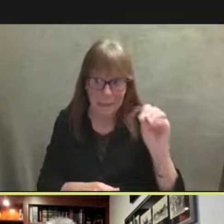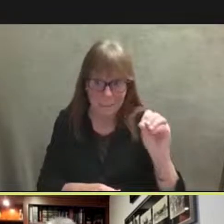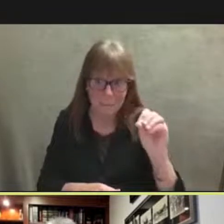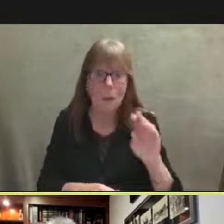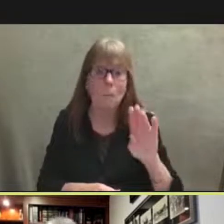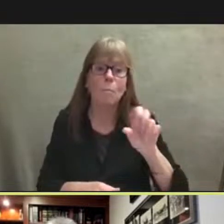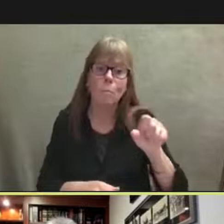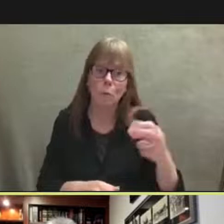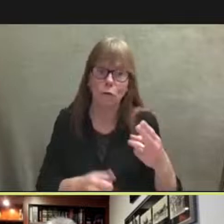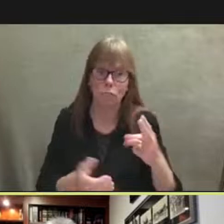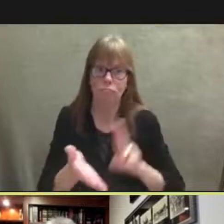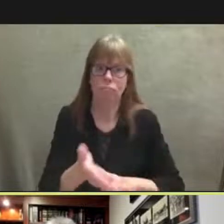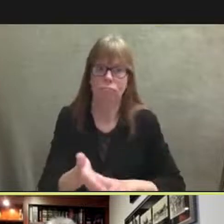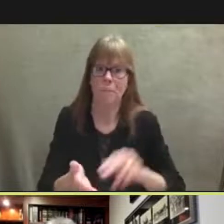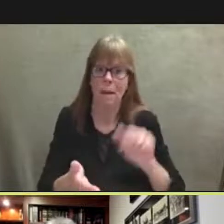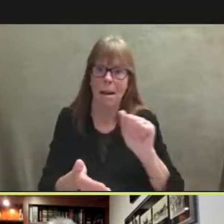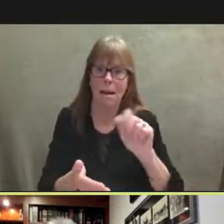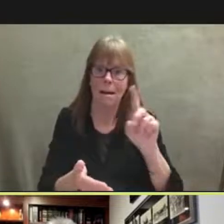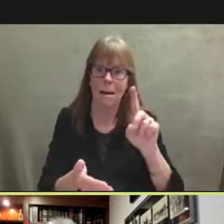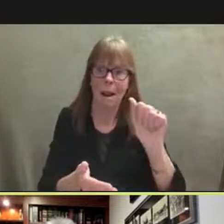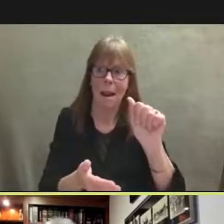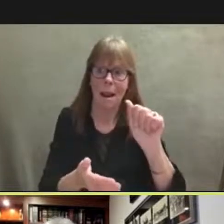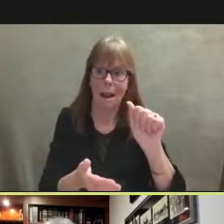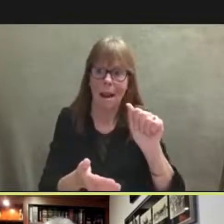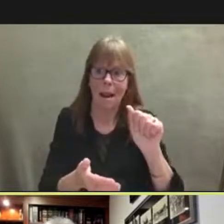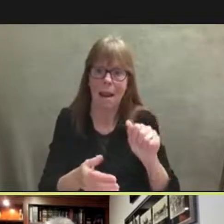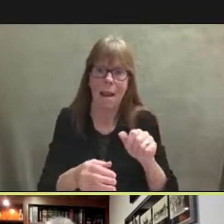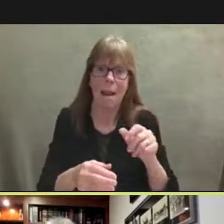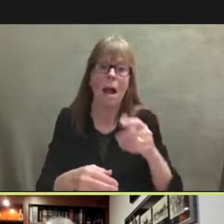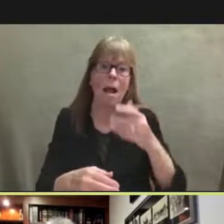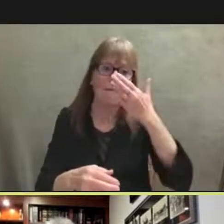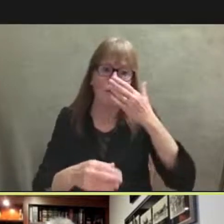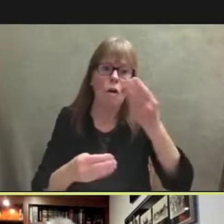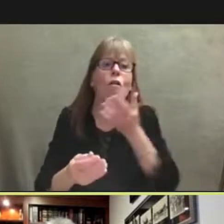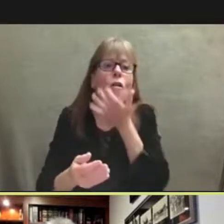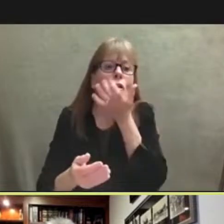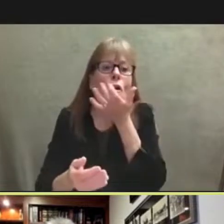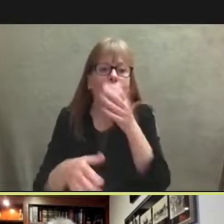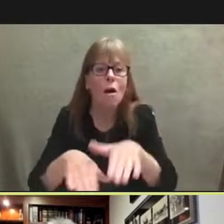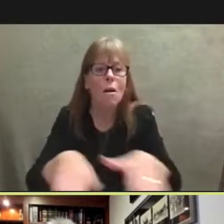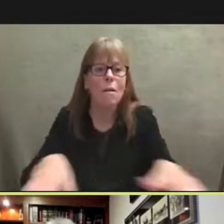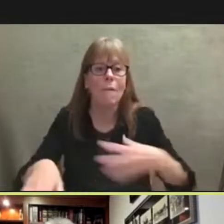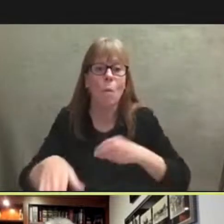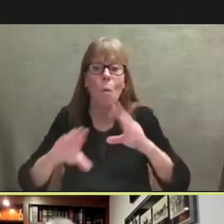Disabilities Act on the south lawn of the White House in front of approximately 3,000 able and